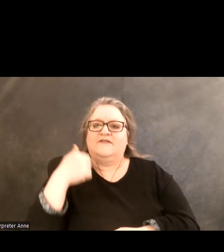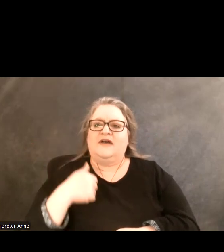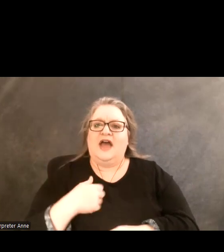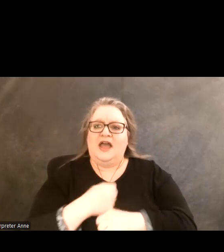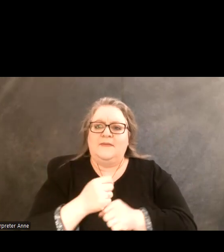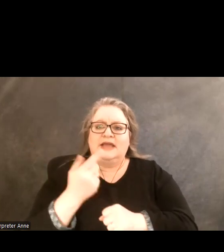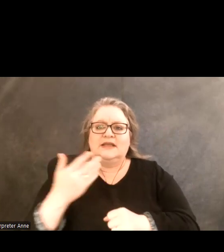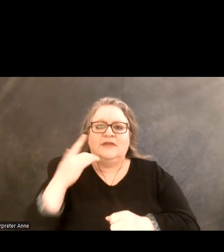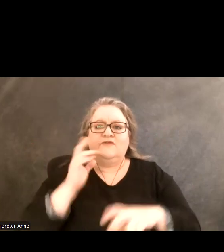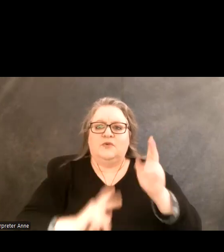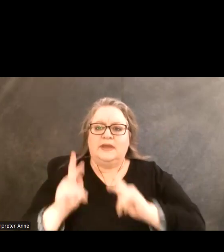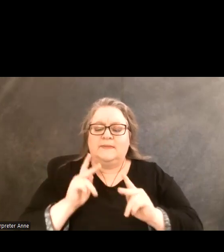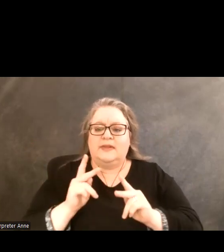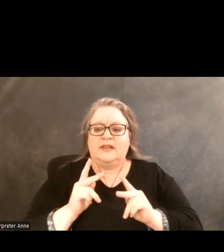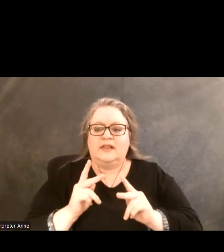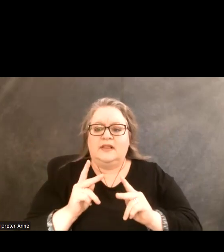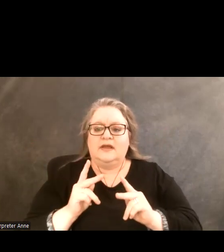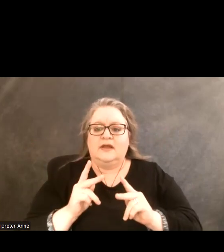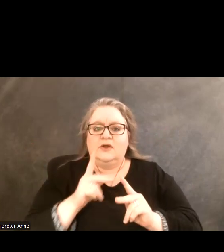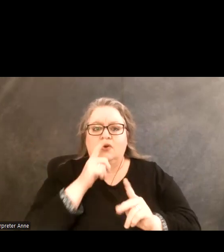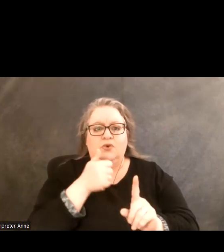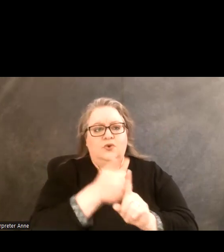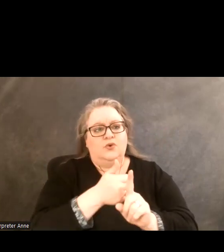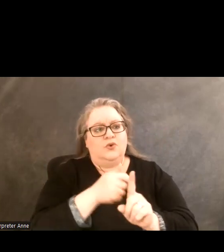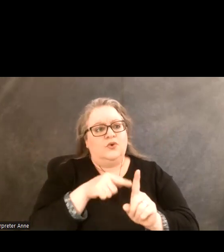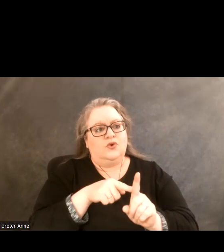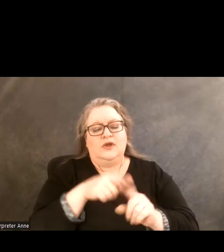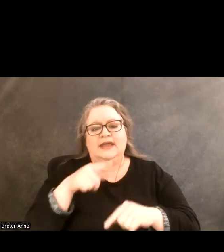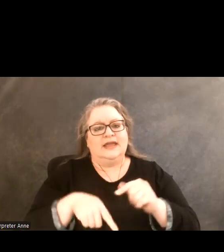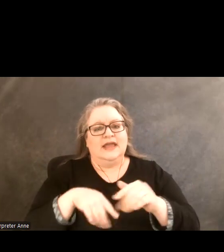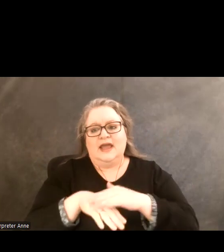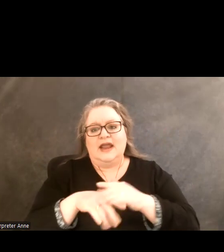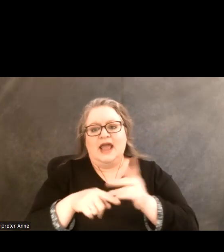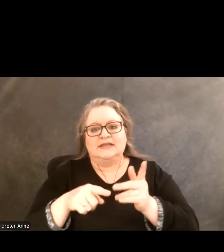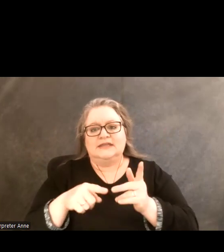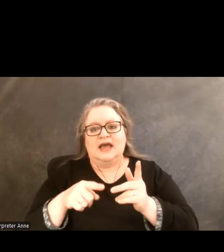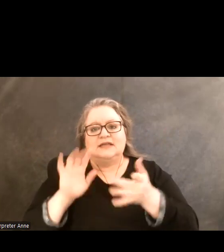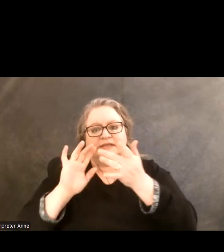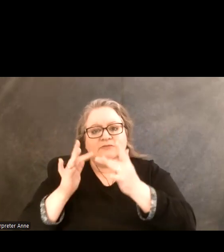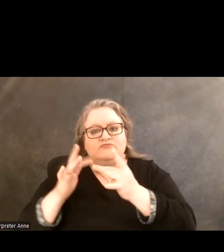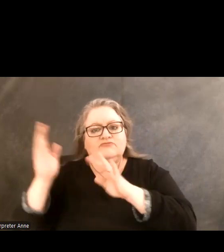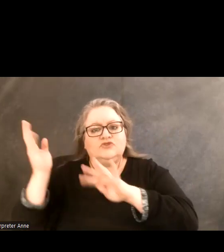people who can't access streaming and who get visually